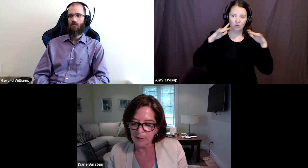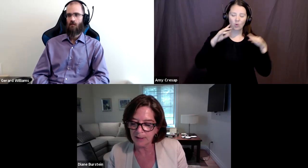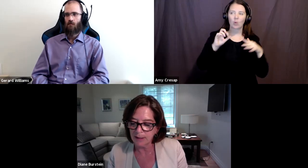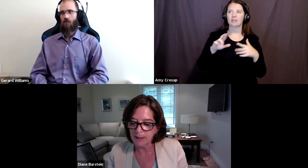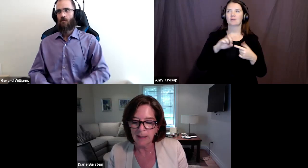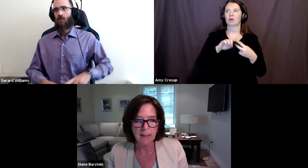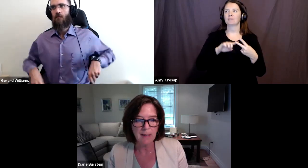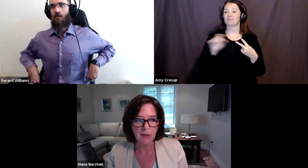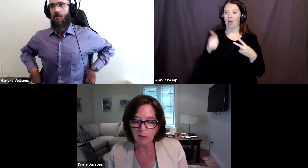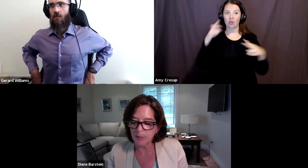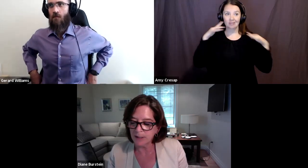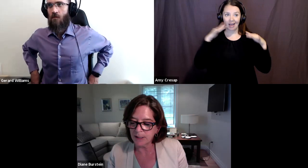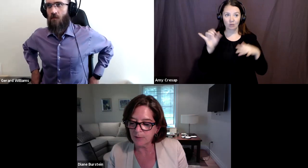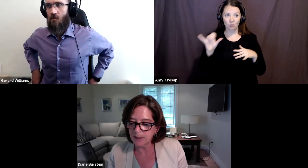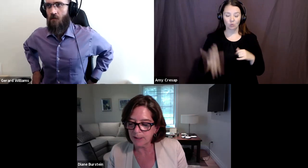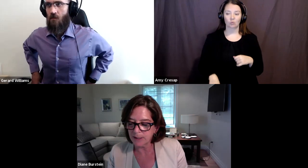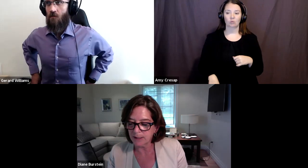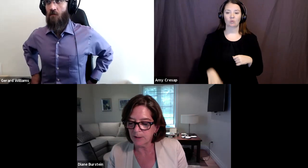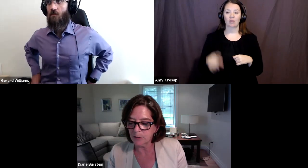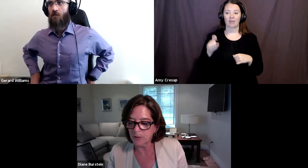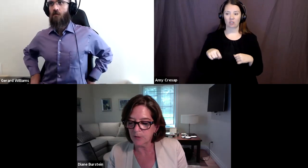sounds. They should be synchronous, in other words,